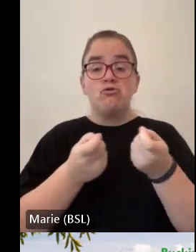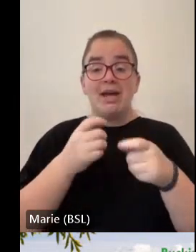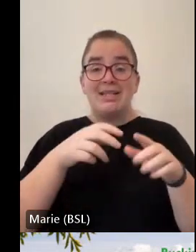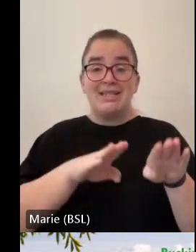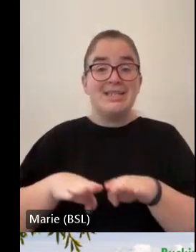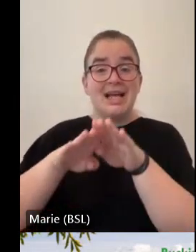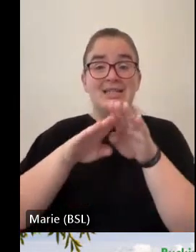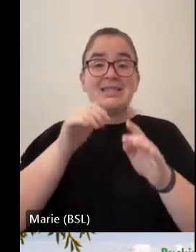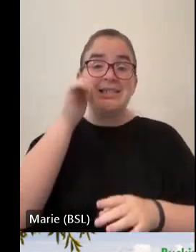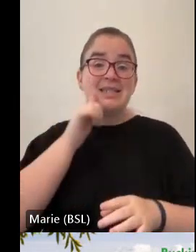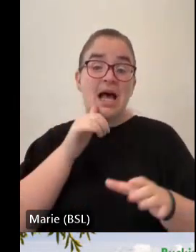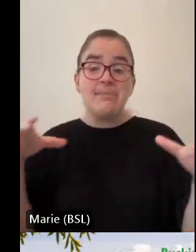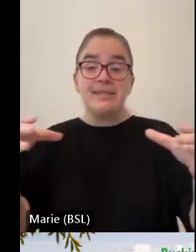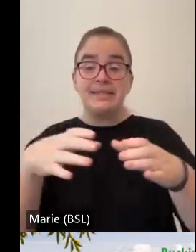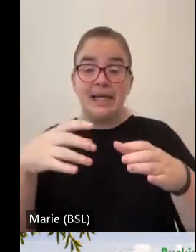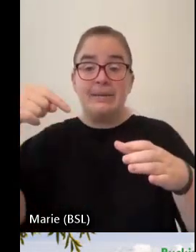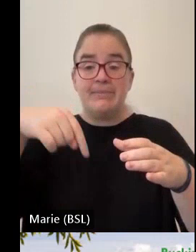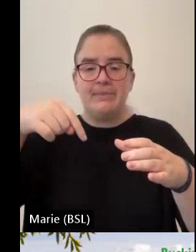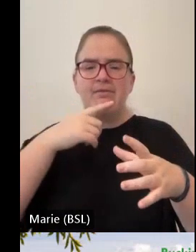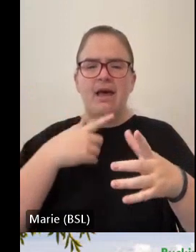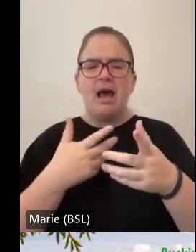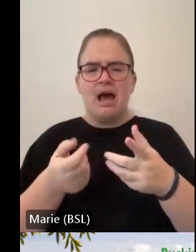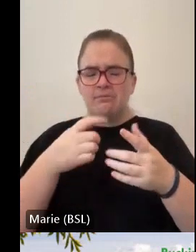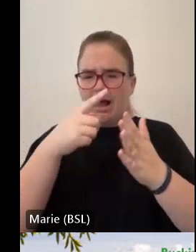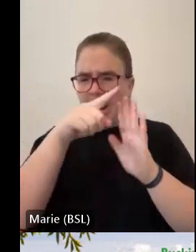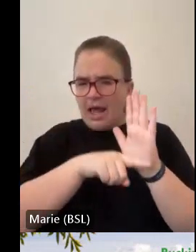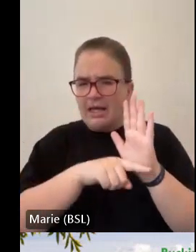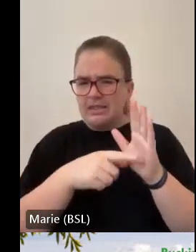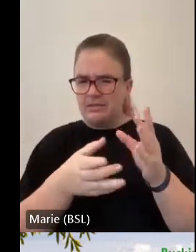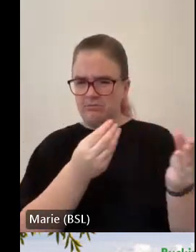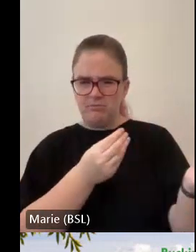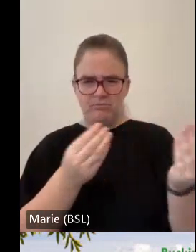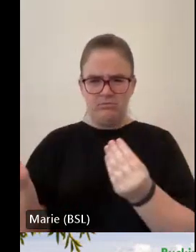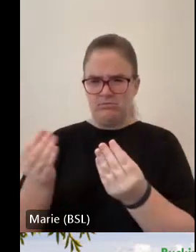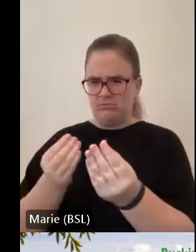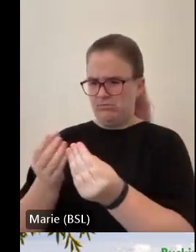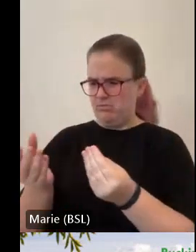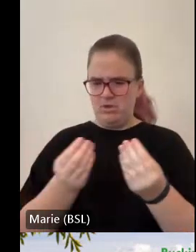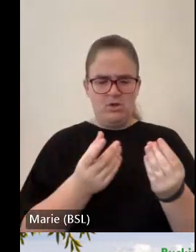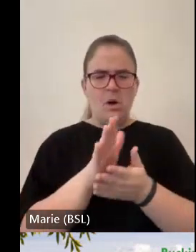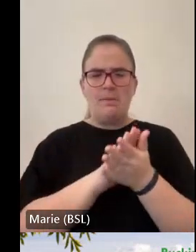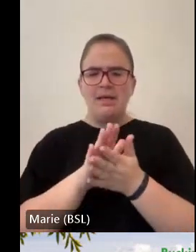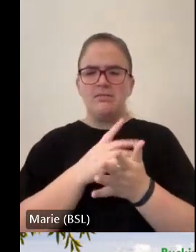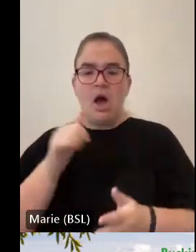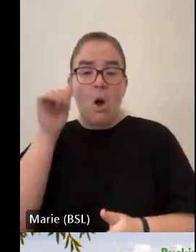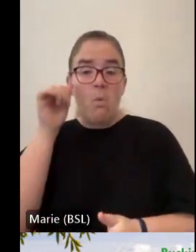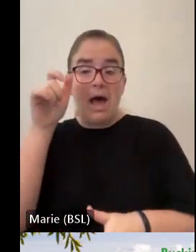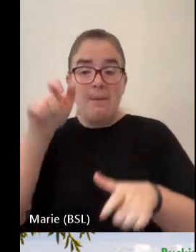they've picked up on some of these lists. And so we became aware of people that may have been responding to